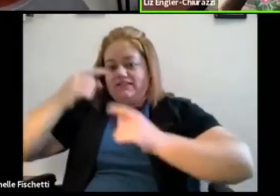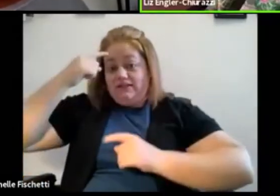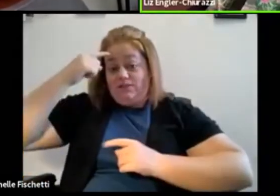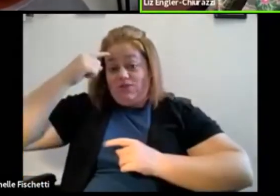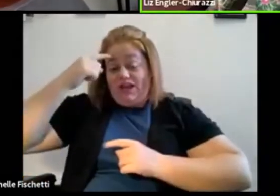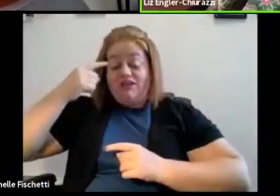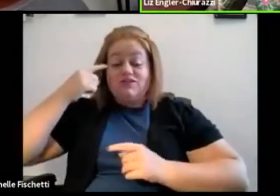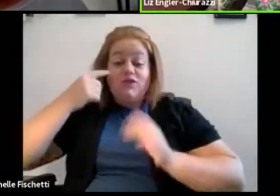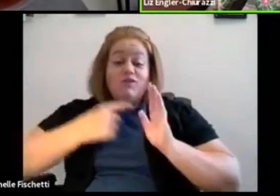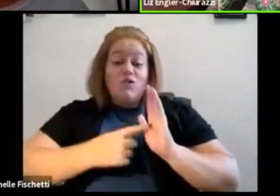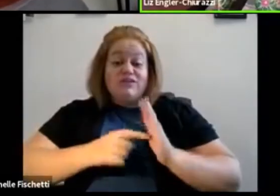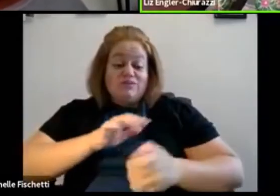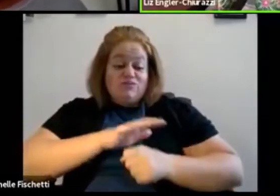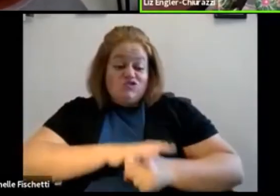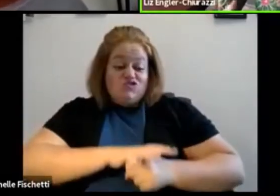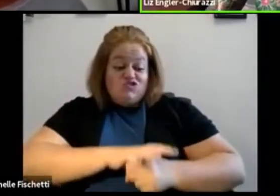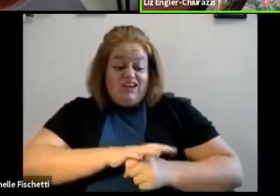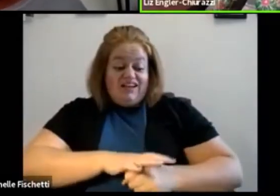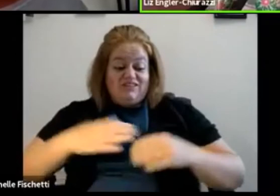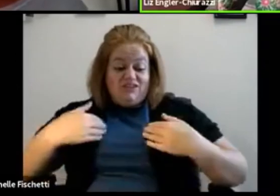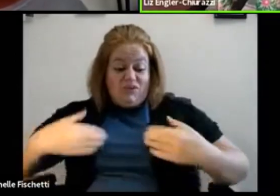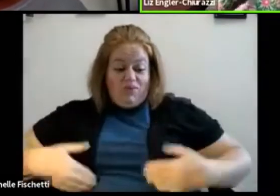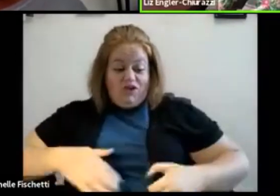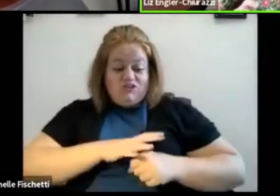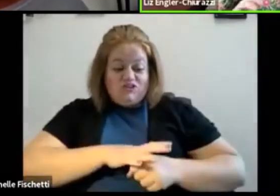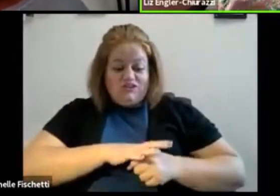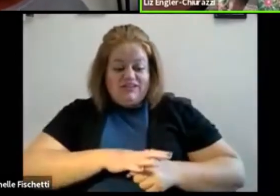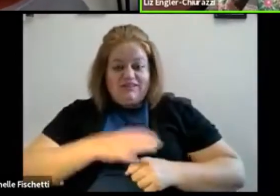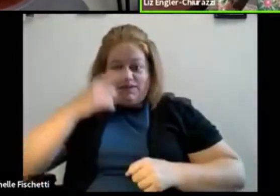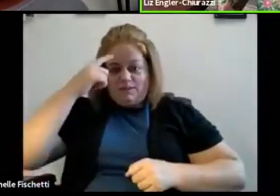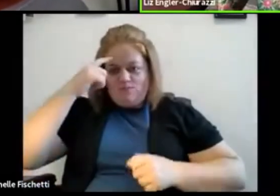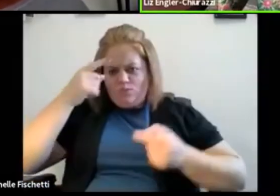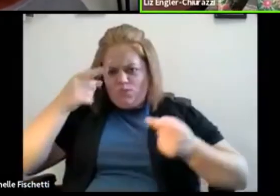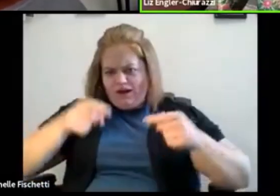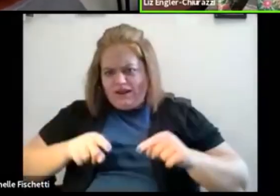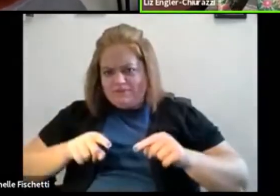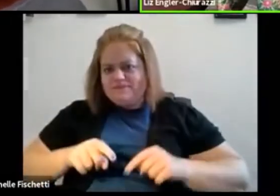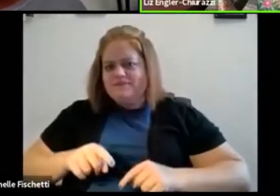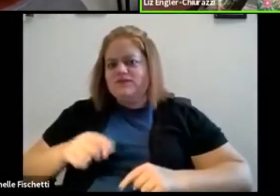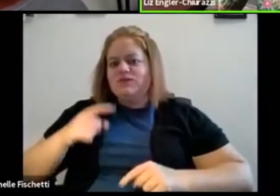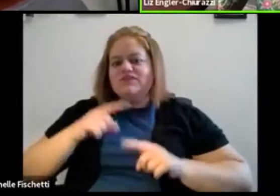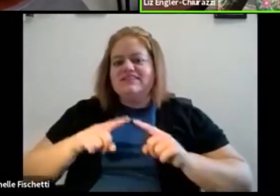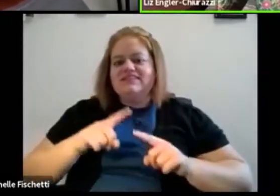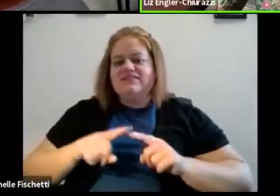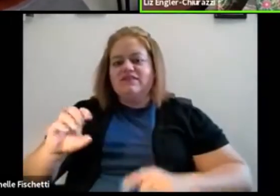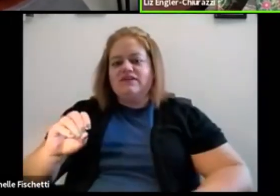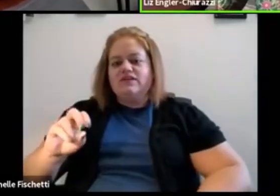happens and so I'm looking at the immune organs that hold up hold on to our